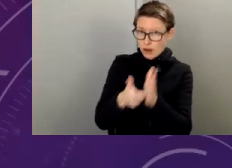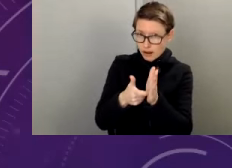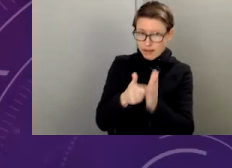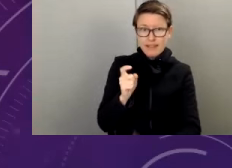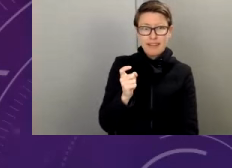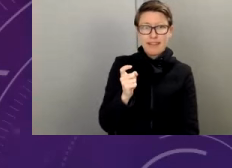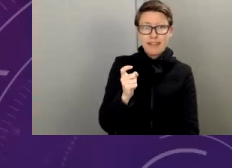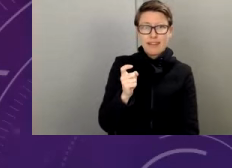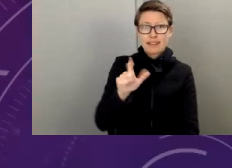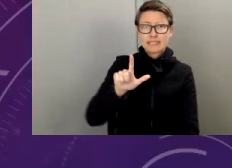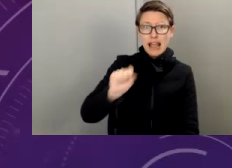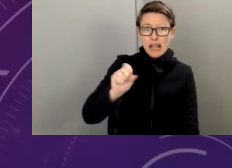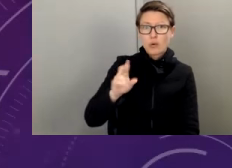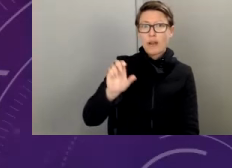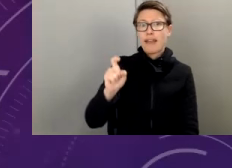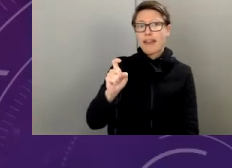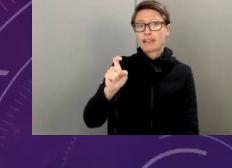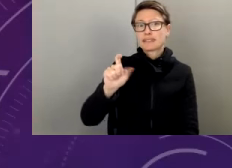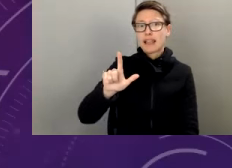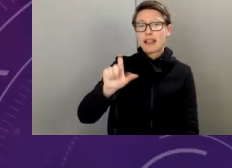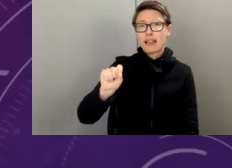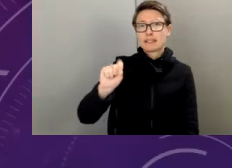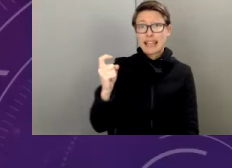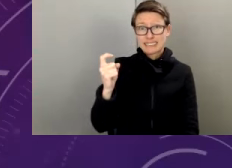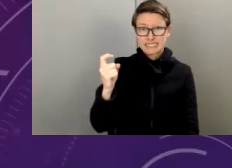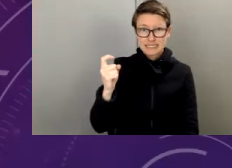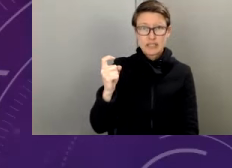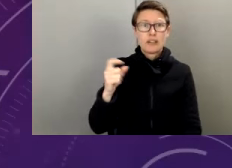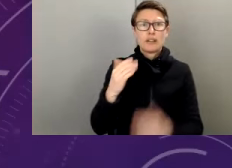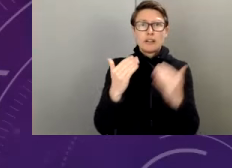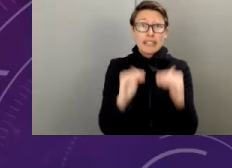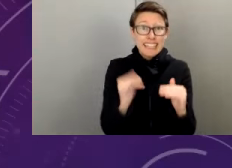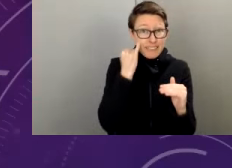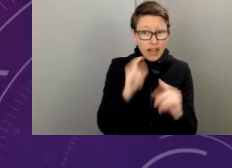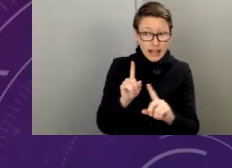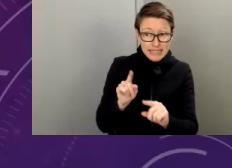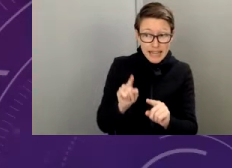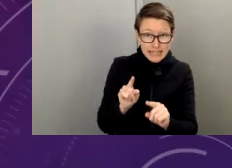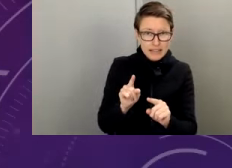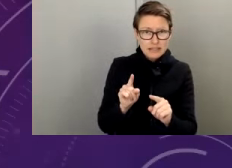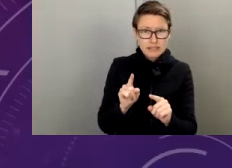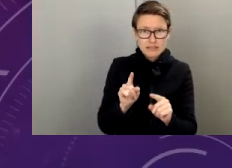grading skill or attendance legend might be missing. Sometimes there's discrepancies on the grades